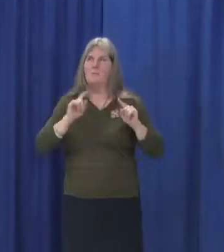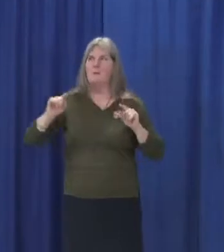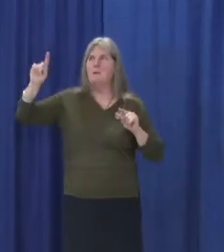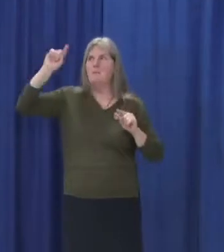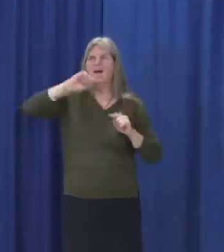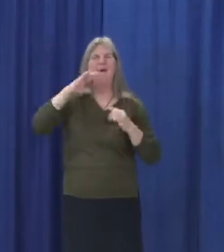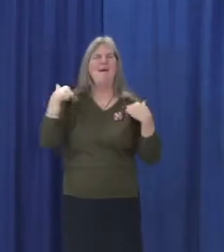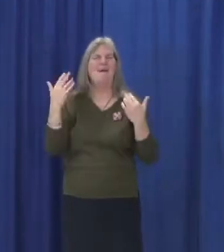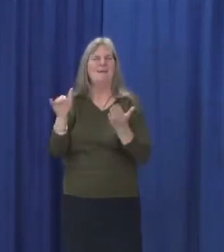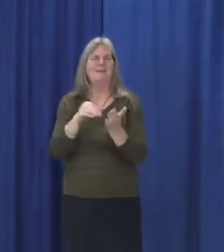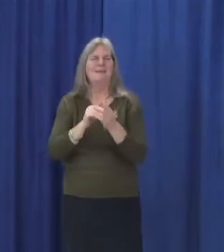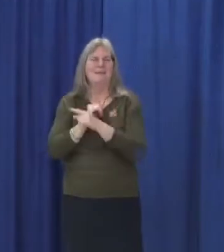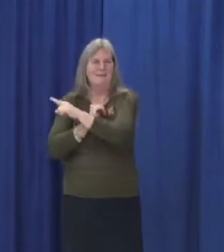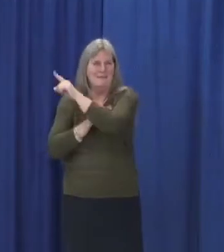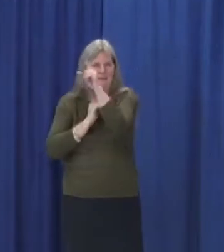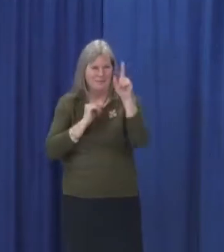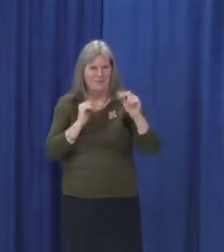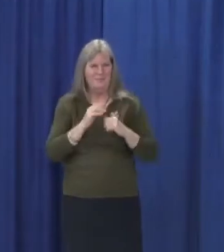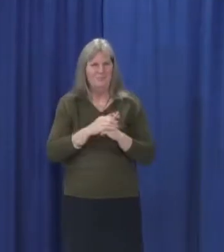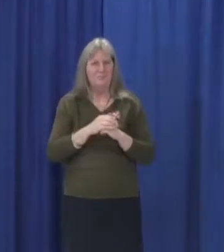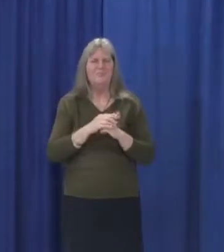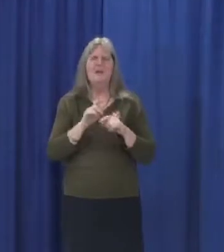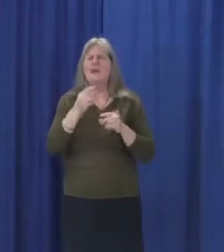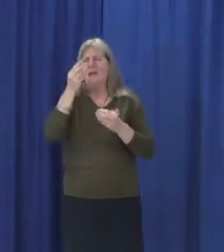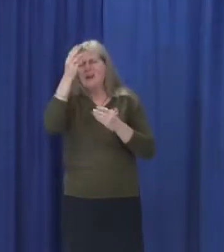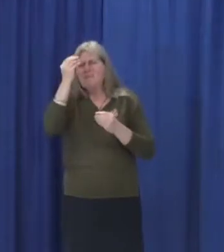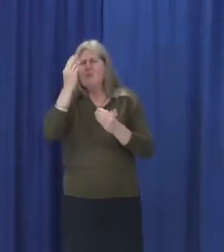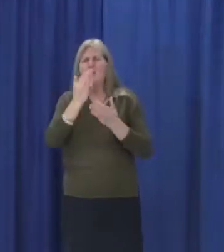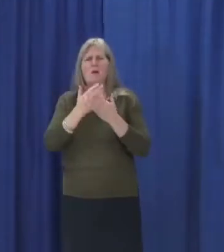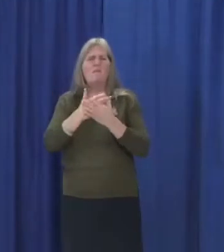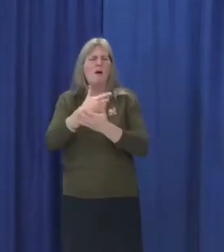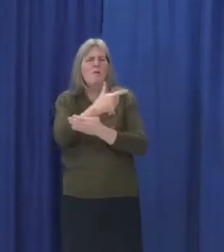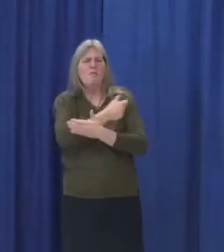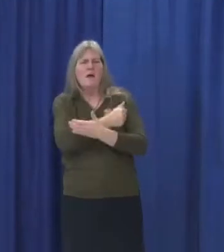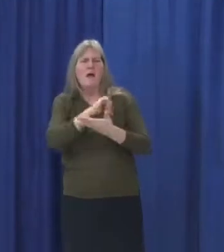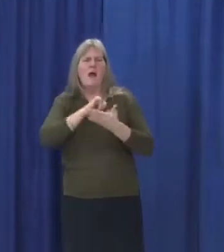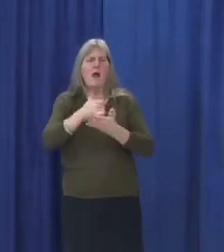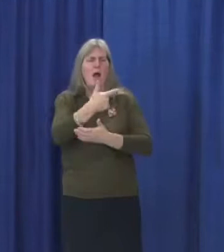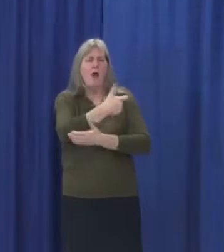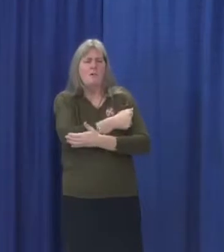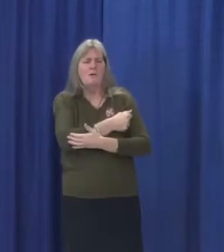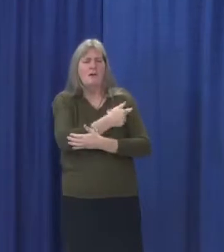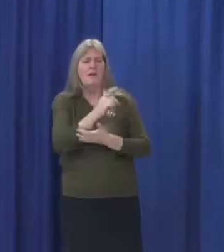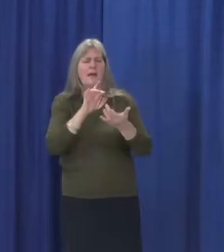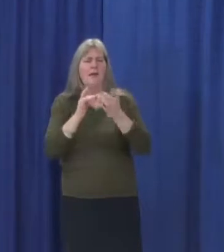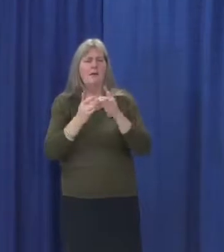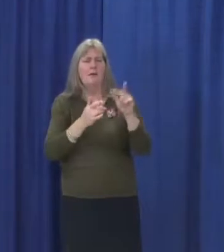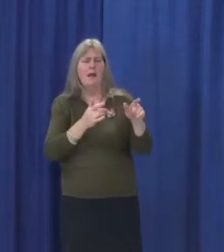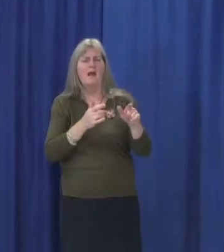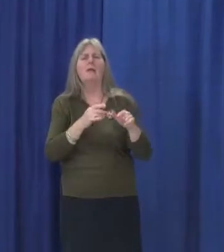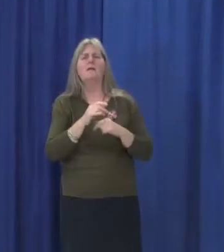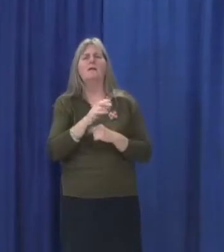local health centres and you can find information about the vaccines by going online at